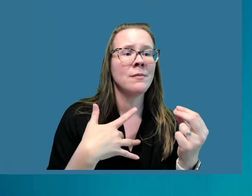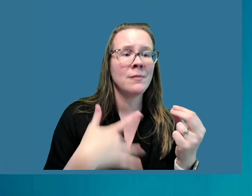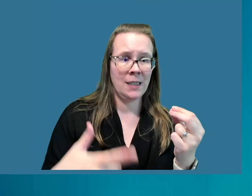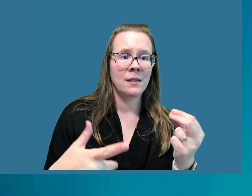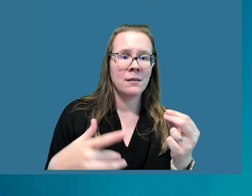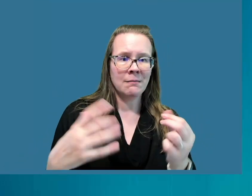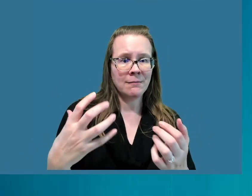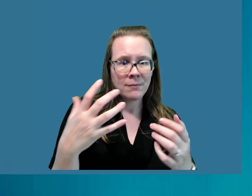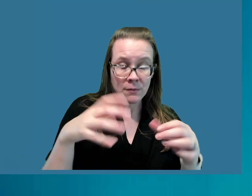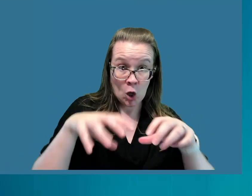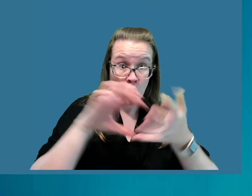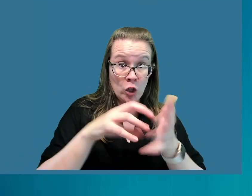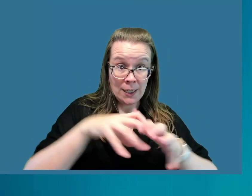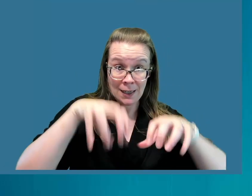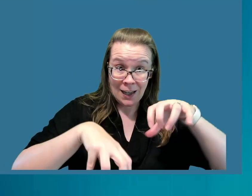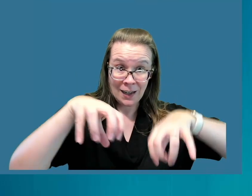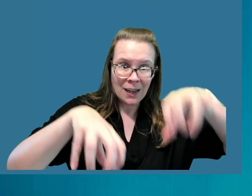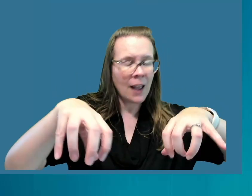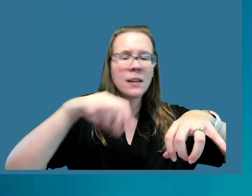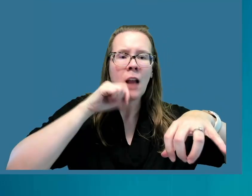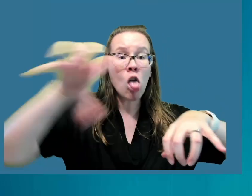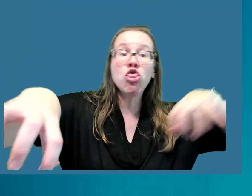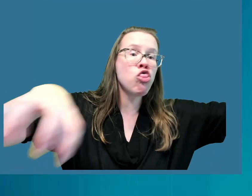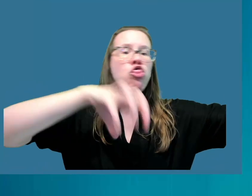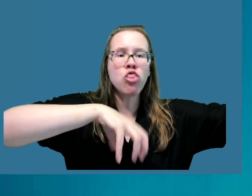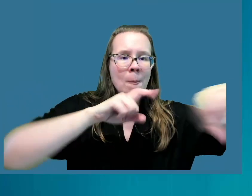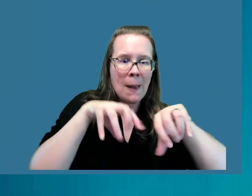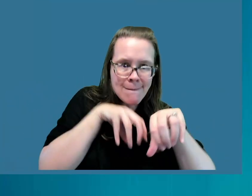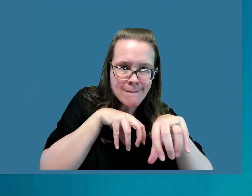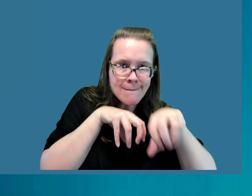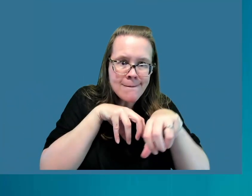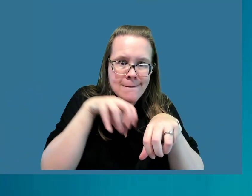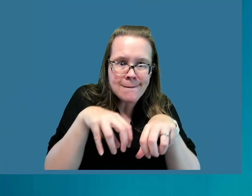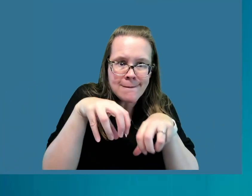Uh, the middle niece Ali is a cooking cutting professional. She tends to be pretty conscientious